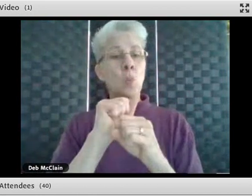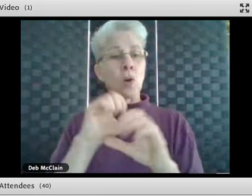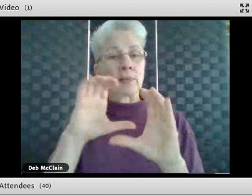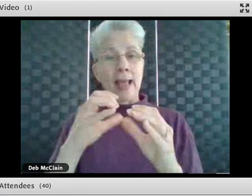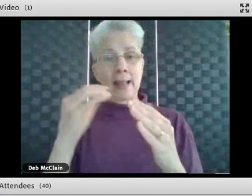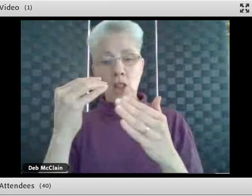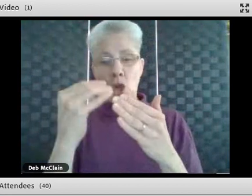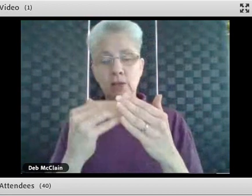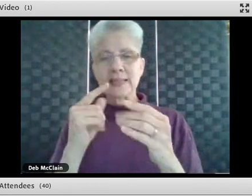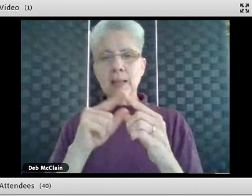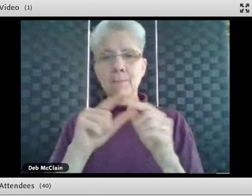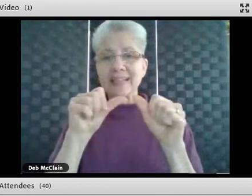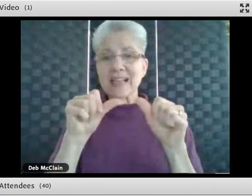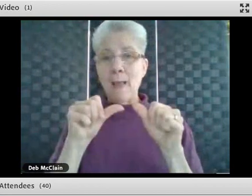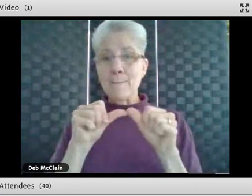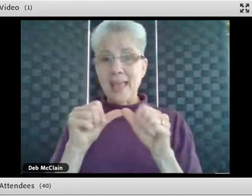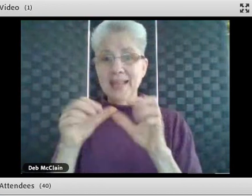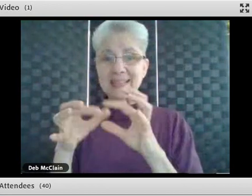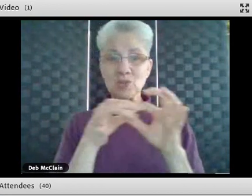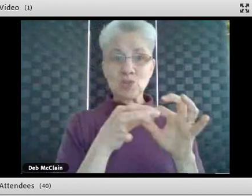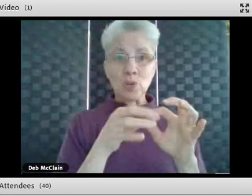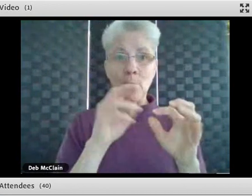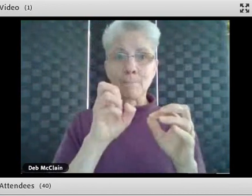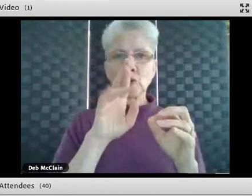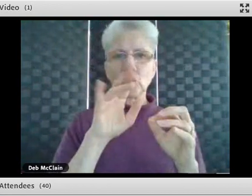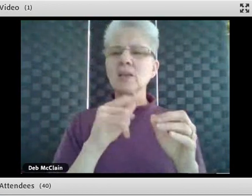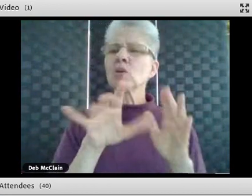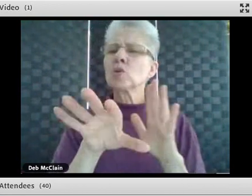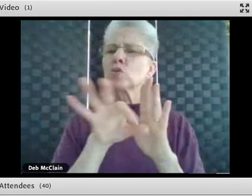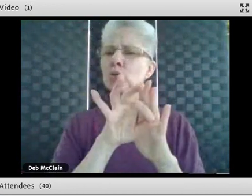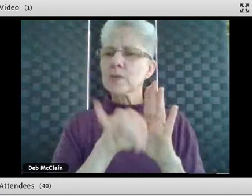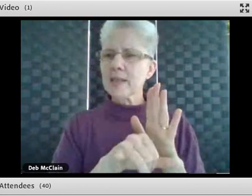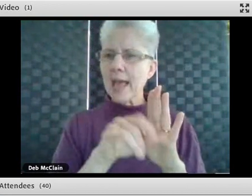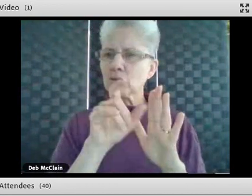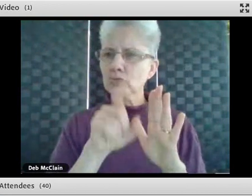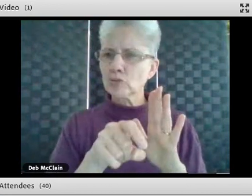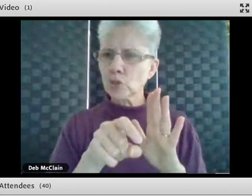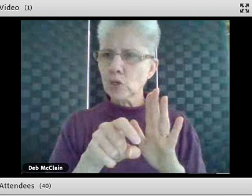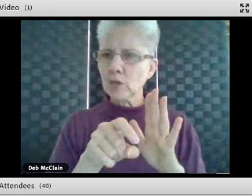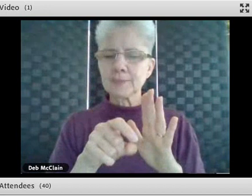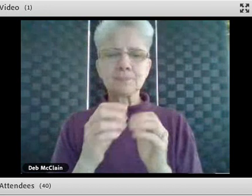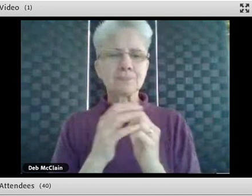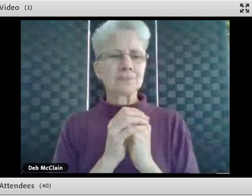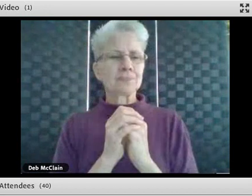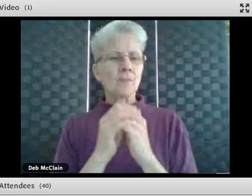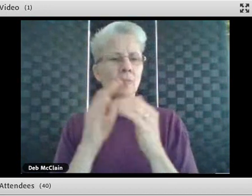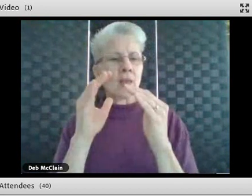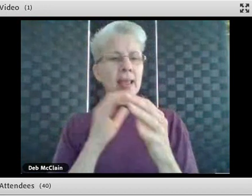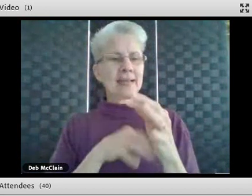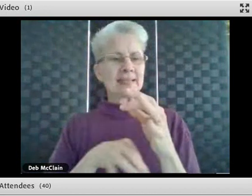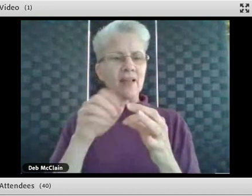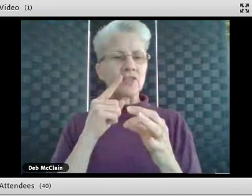space flight to Mercury, then we should choose that. We should choose "space flight to Mercury" instead of just Mercury, planet.